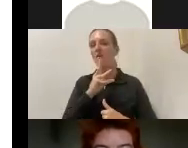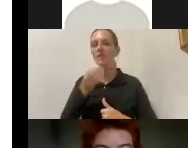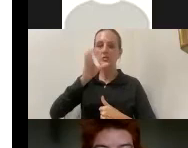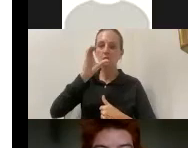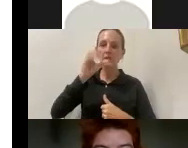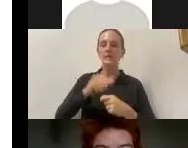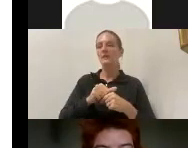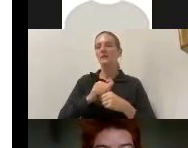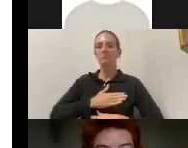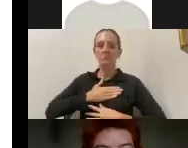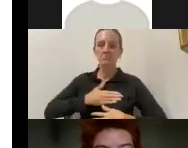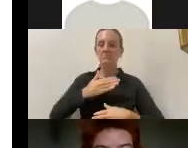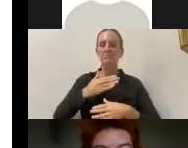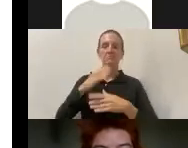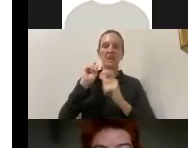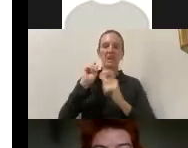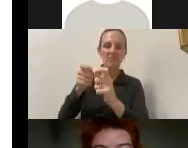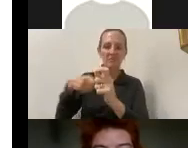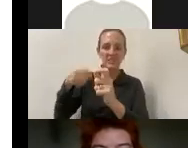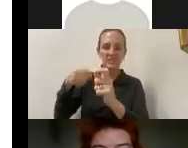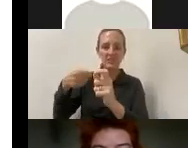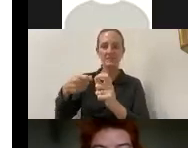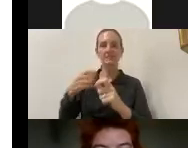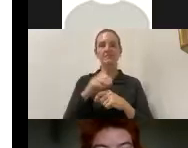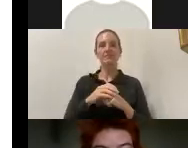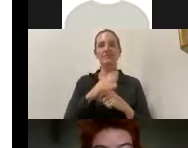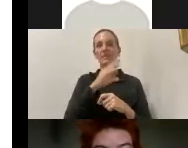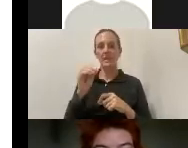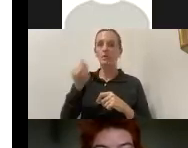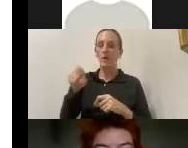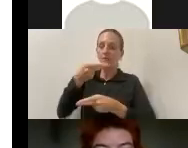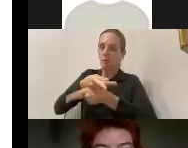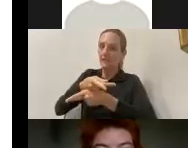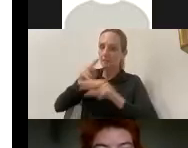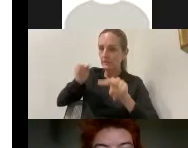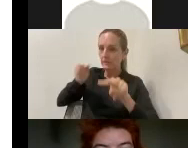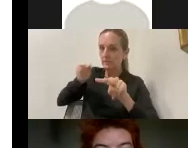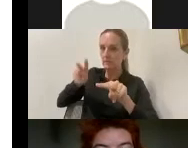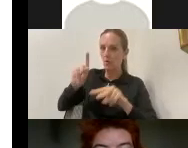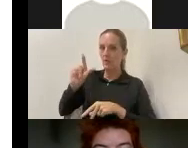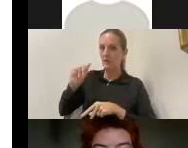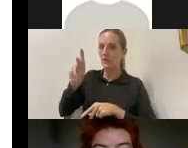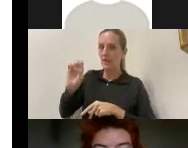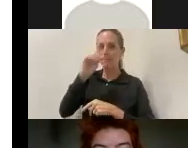And this is from environmental monitoring Alberta. And they do have to keep a very close eye on this lake obviously because this is a lot